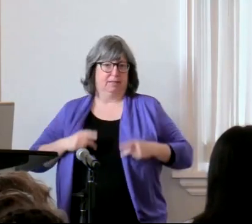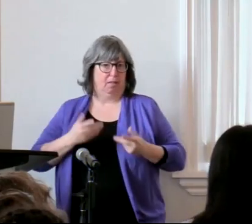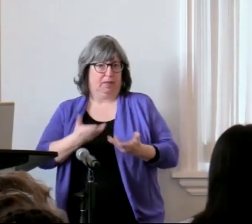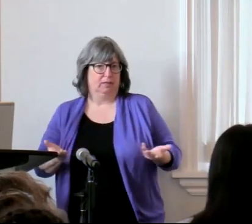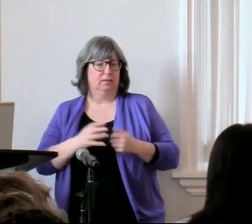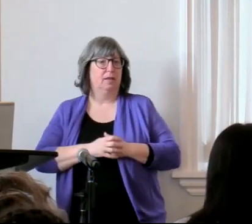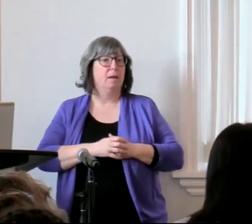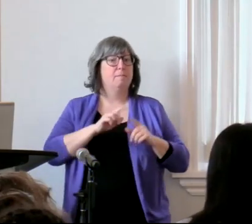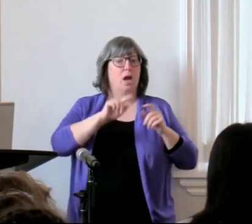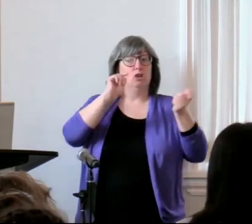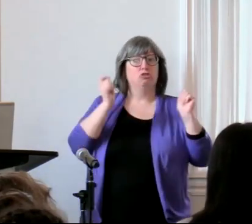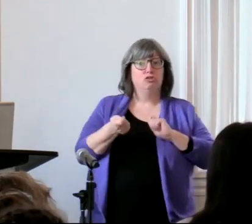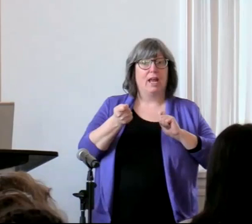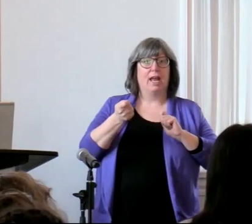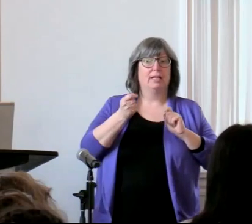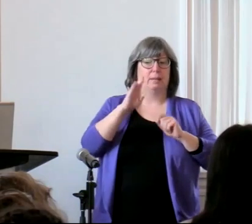Because while changing a municipal bylaw